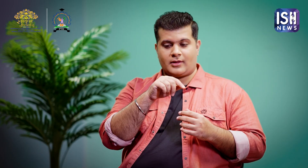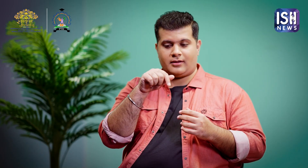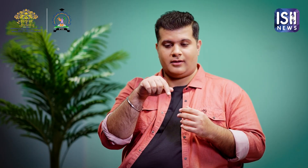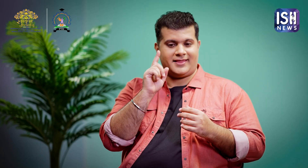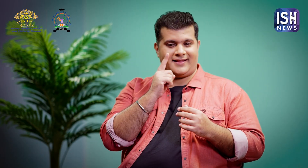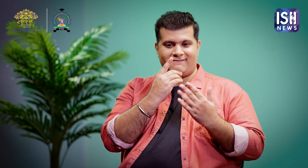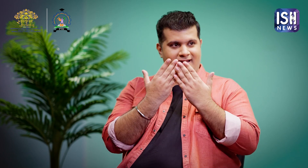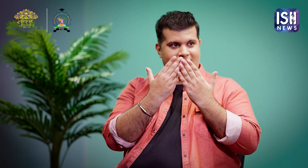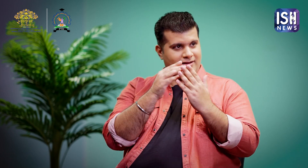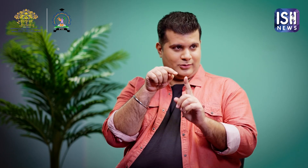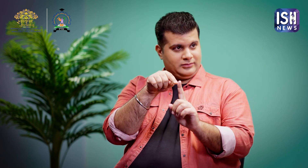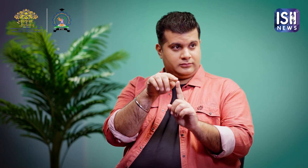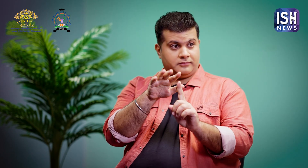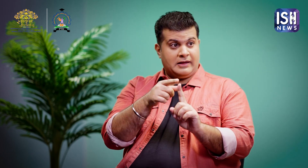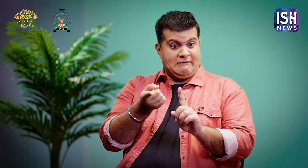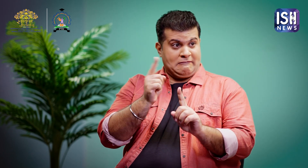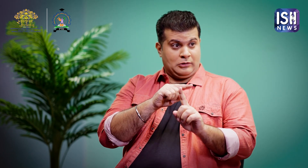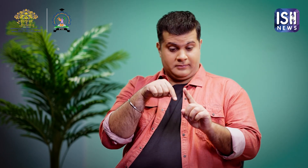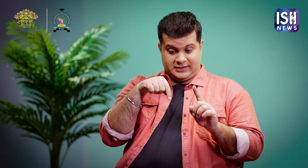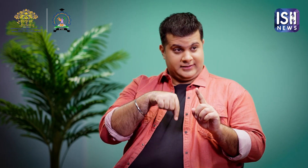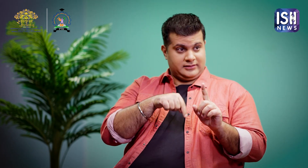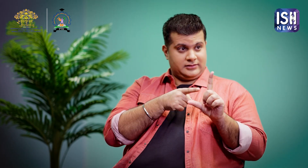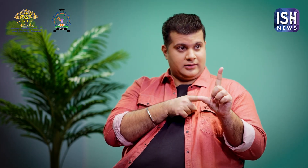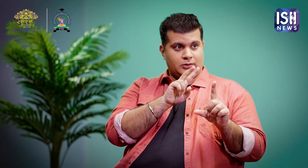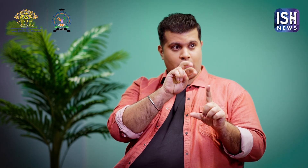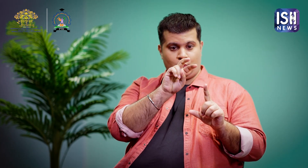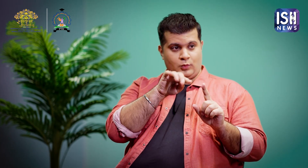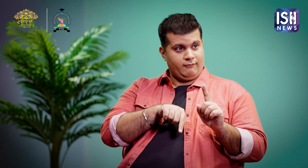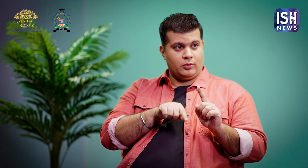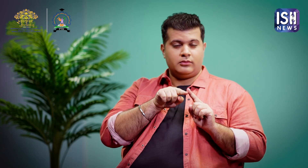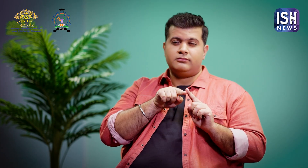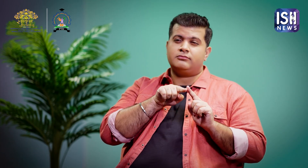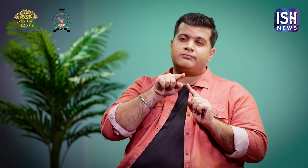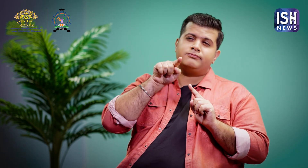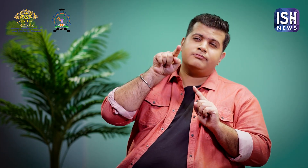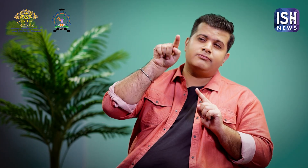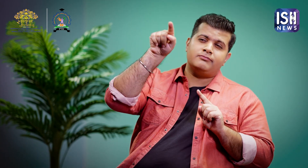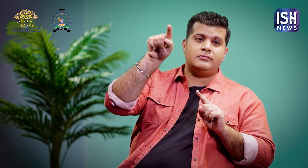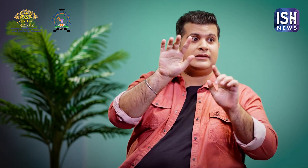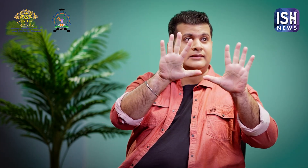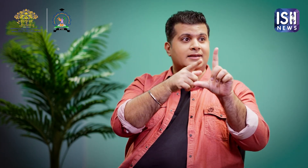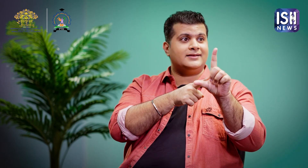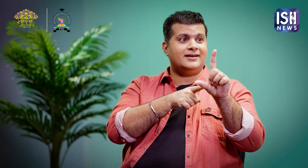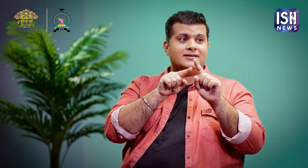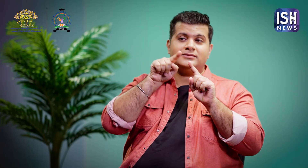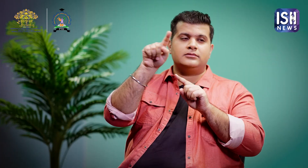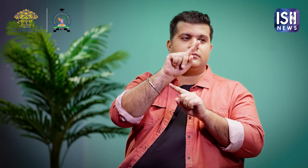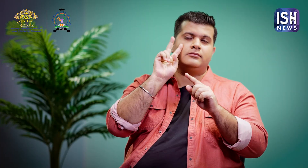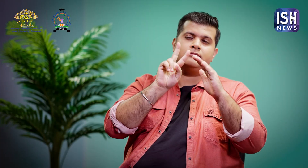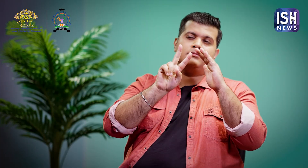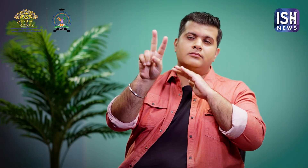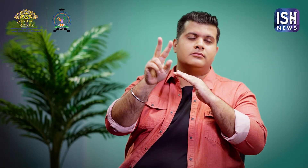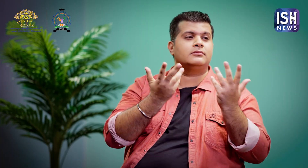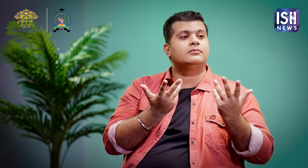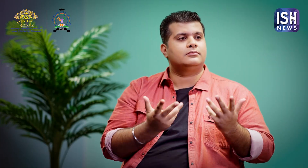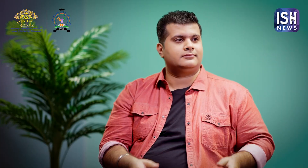What is your vision for Deaf education 10 years from now?